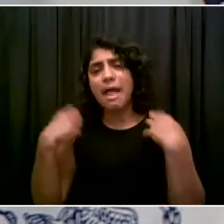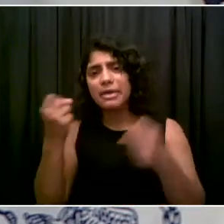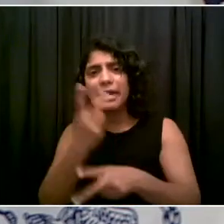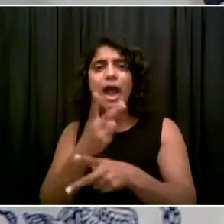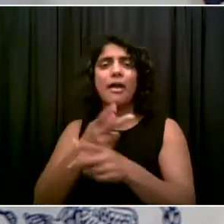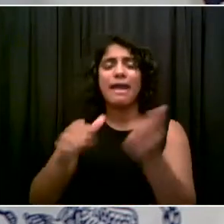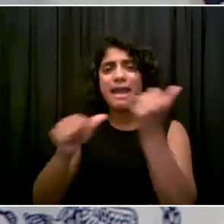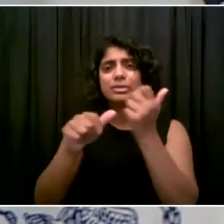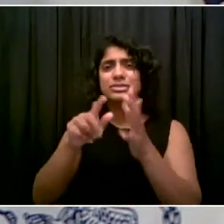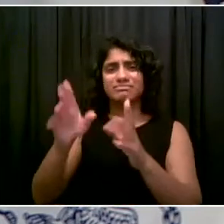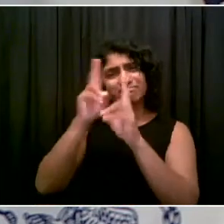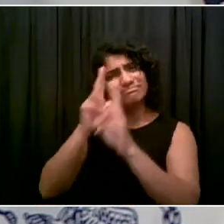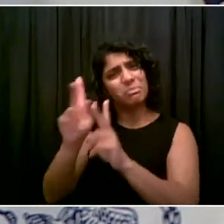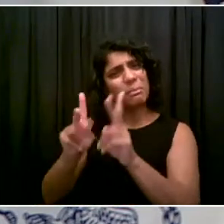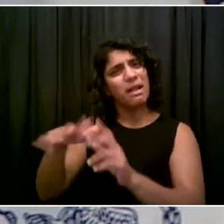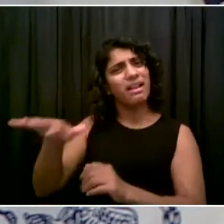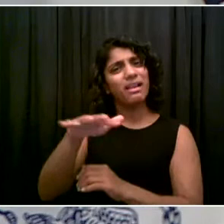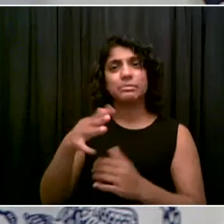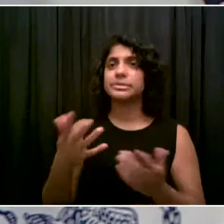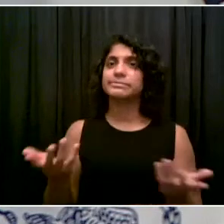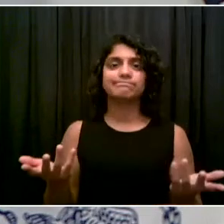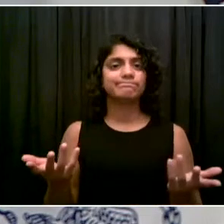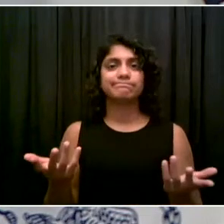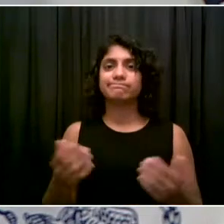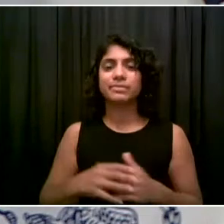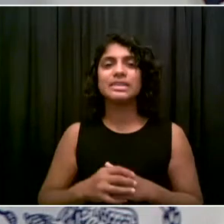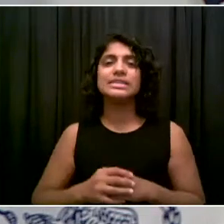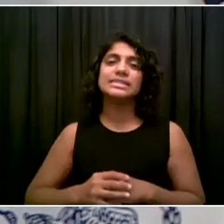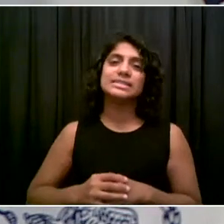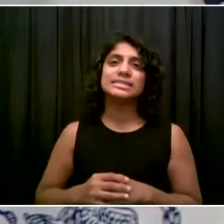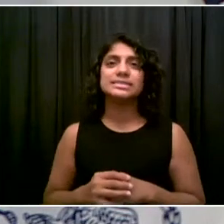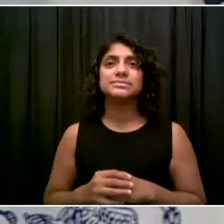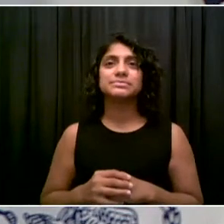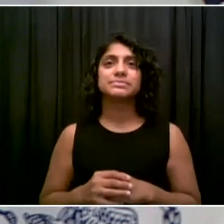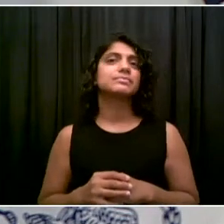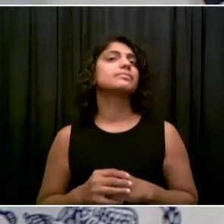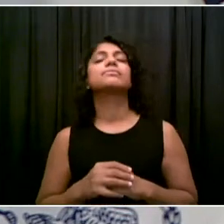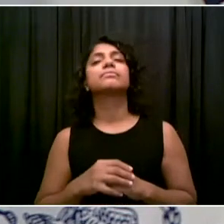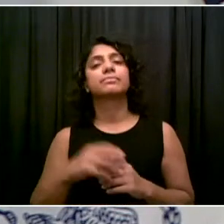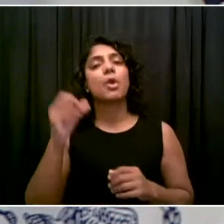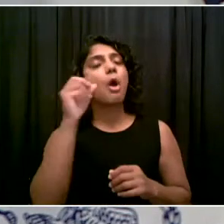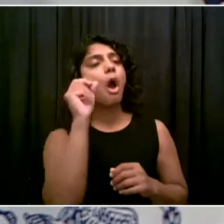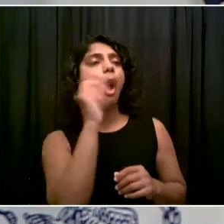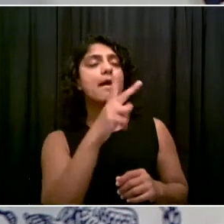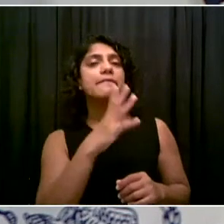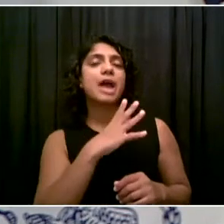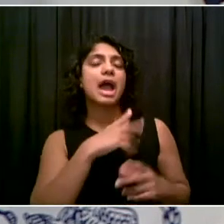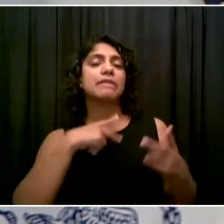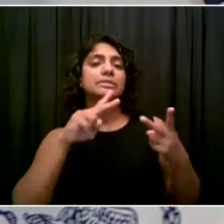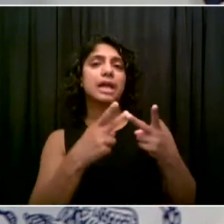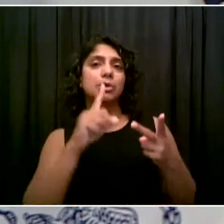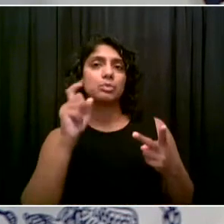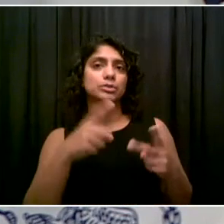A BEAUTIFUL CELEBRATION. Reporter: